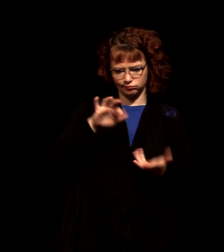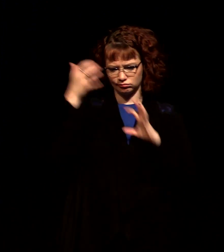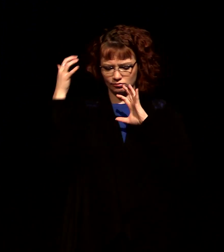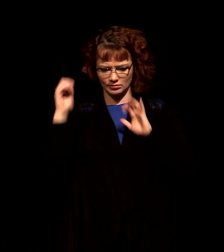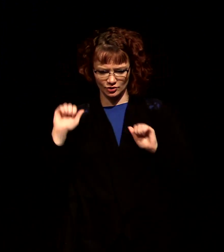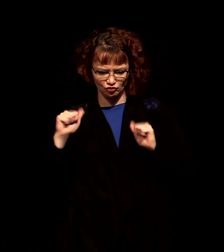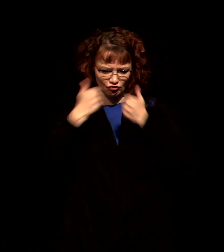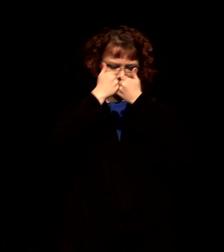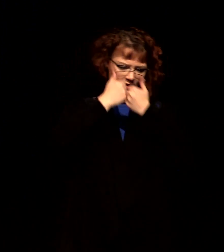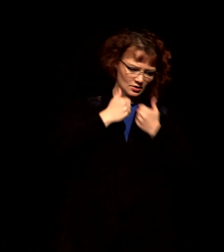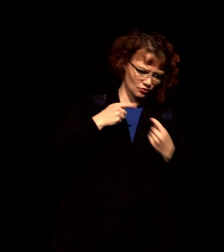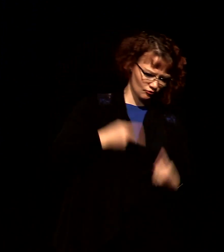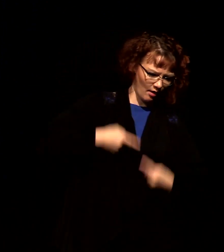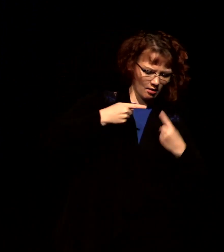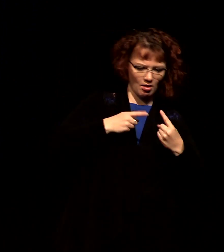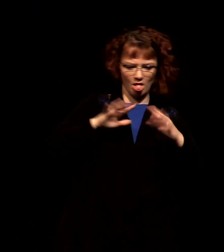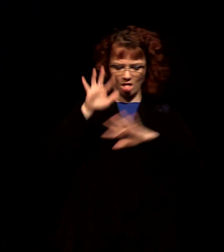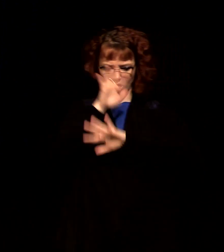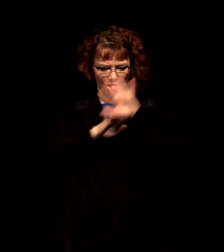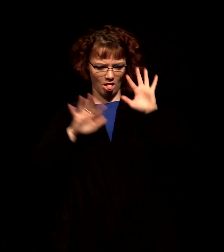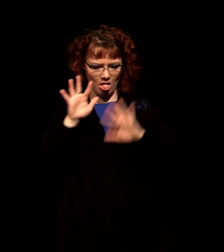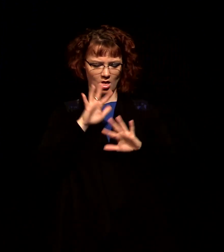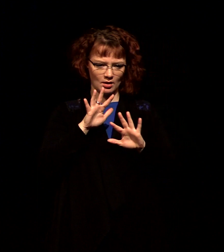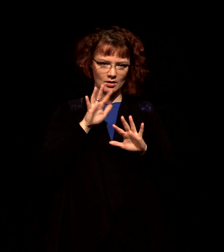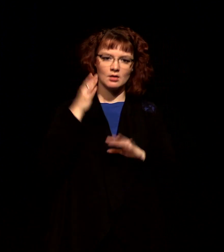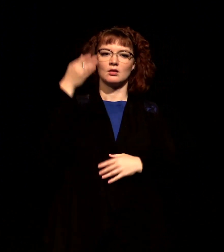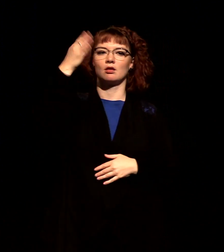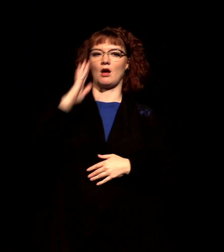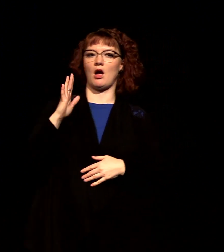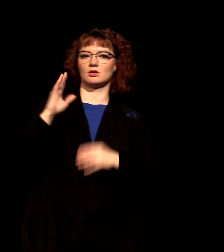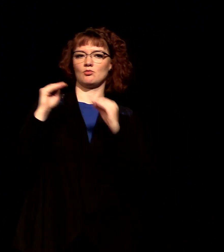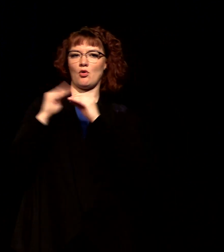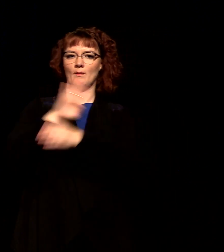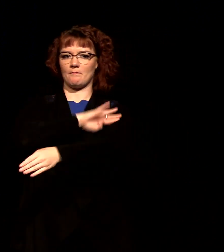and the pummeling that God is more powerful, that he rules